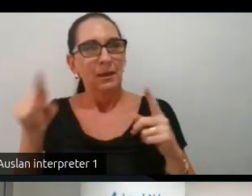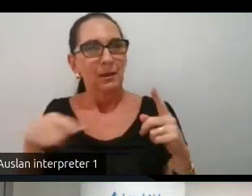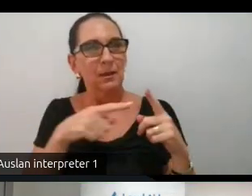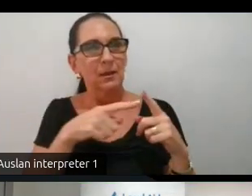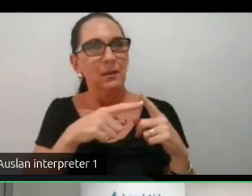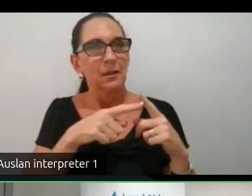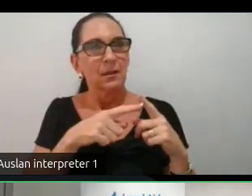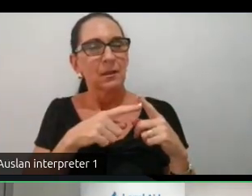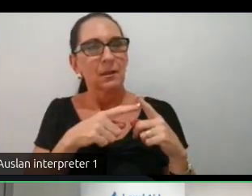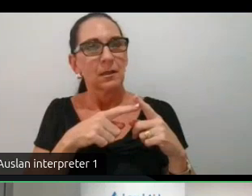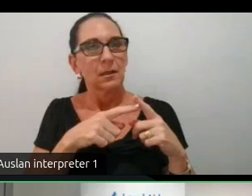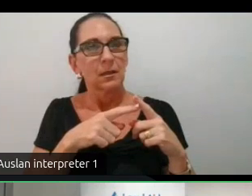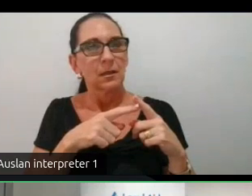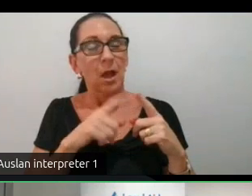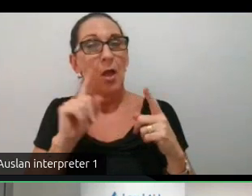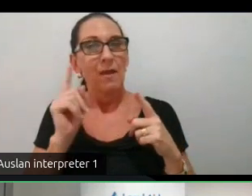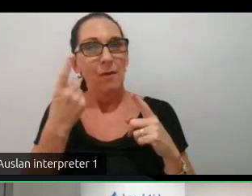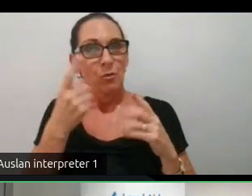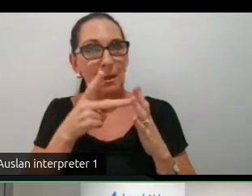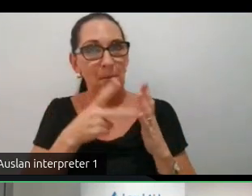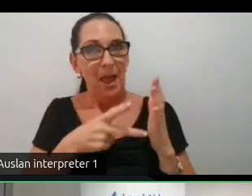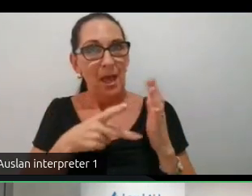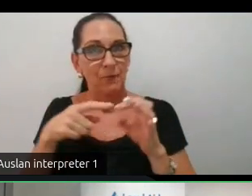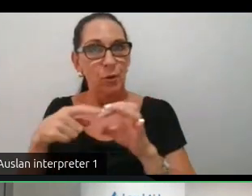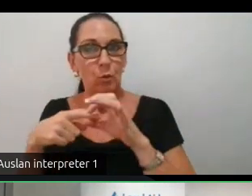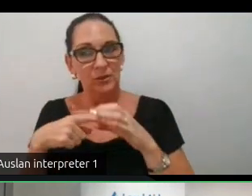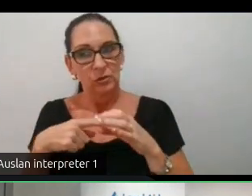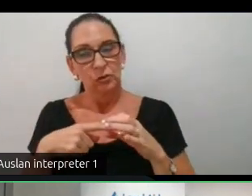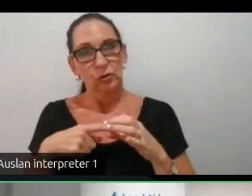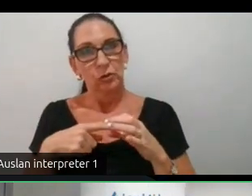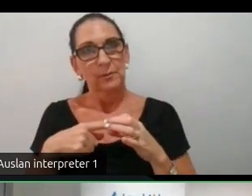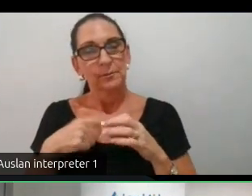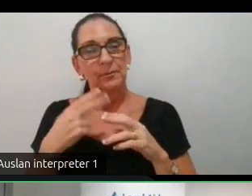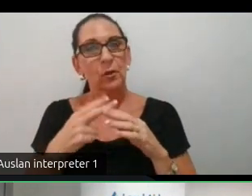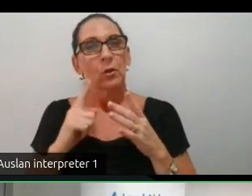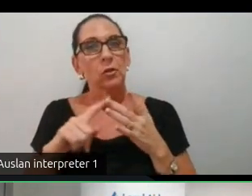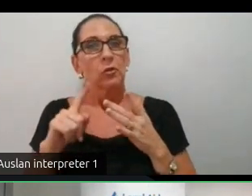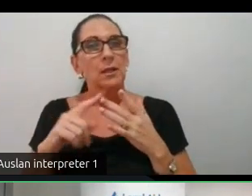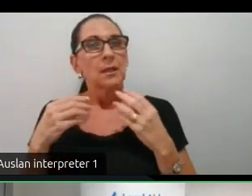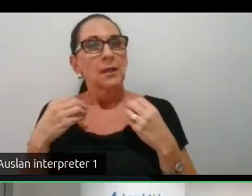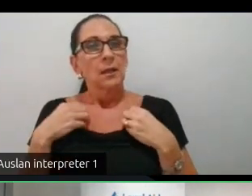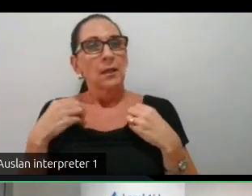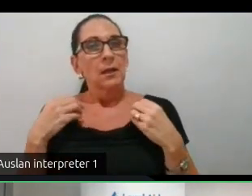go back to the asker directly, but the first part of the question is an insurance company required